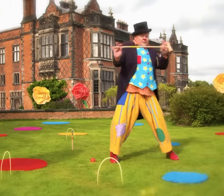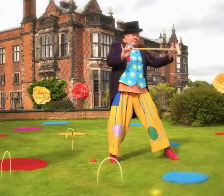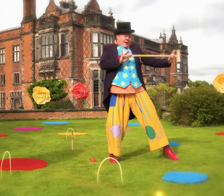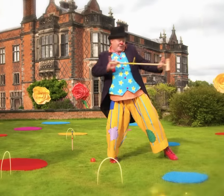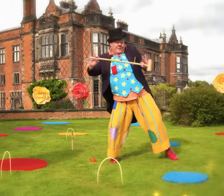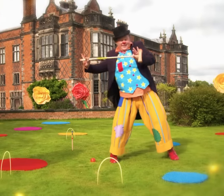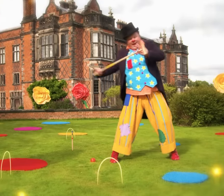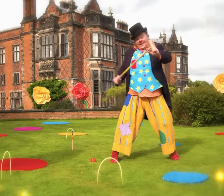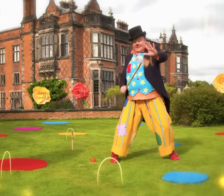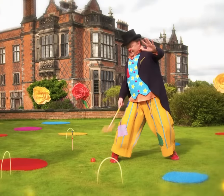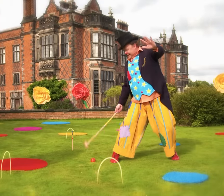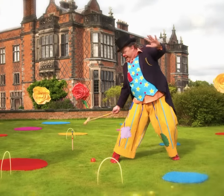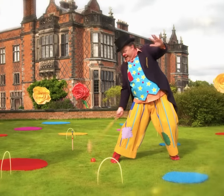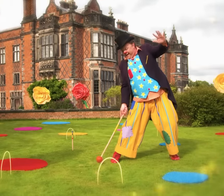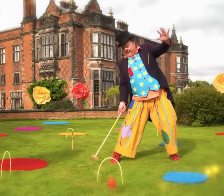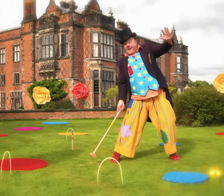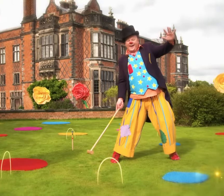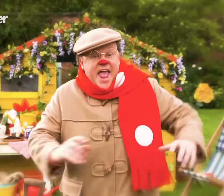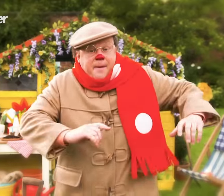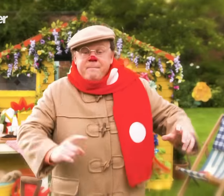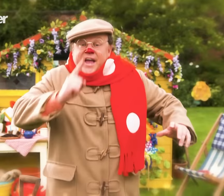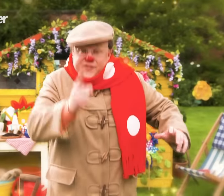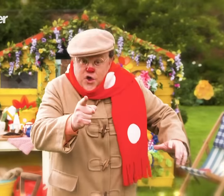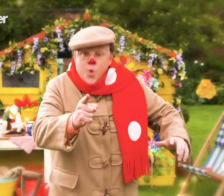sparkle like a star it makes you